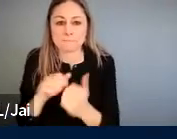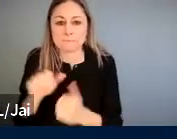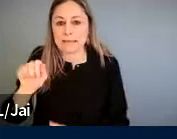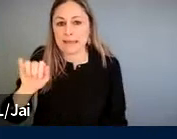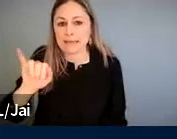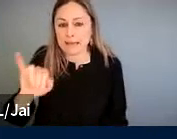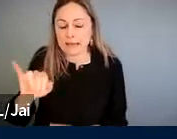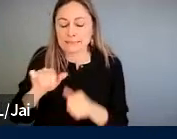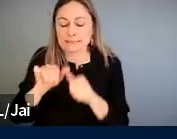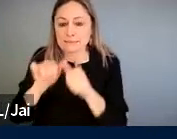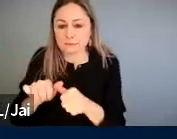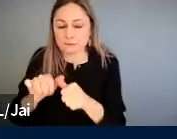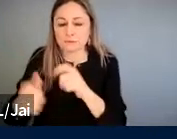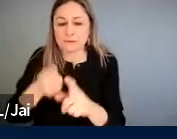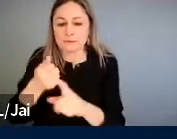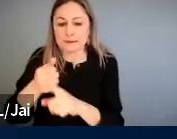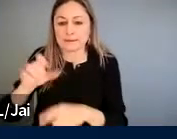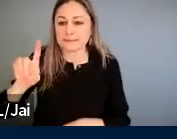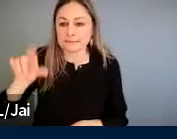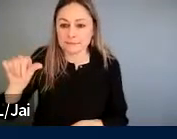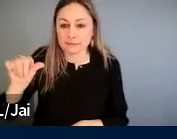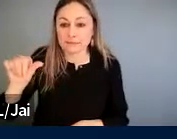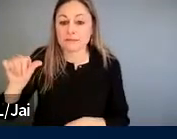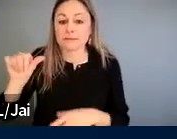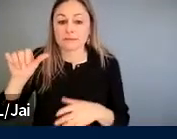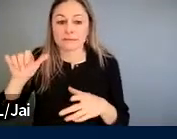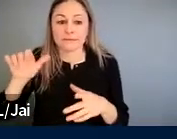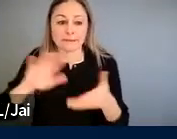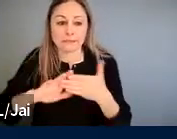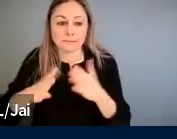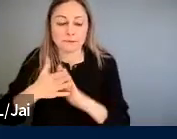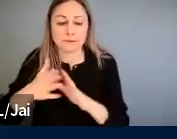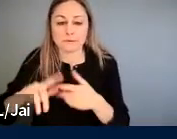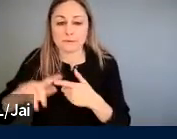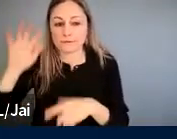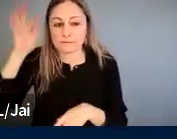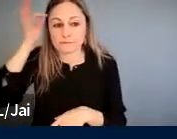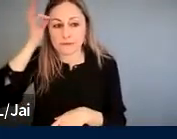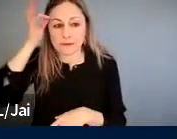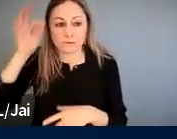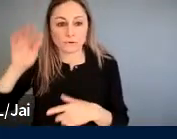to impact the disability community, federal agency uses, and also from the perspective of